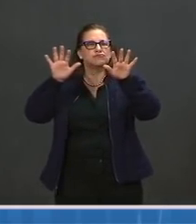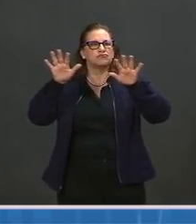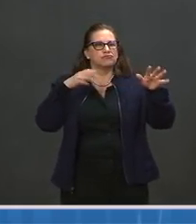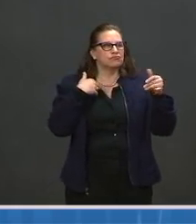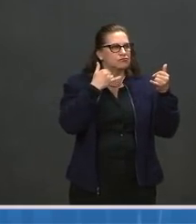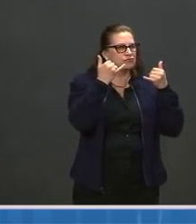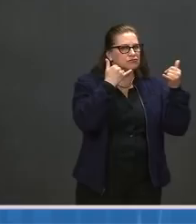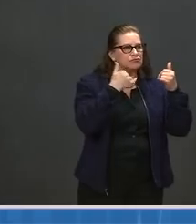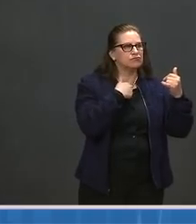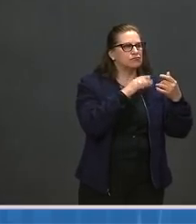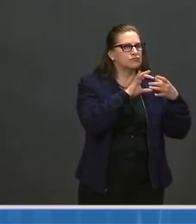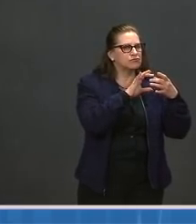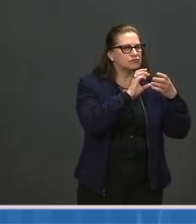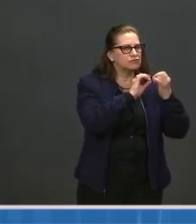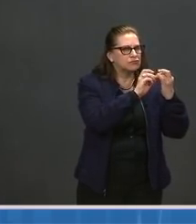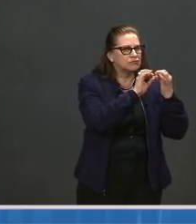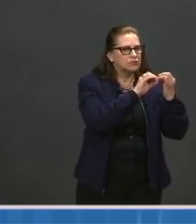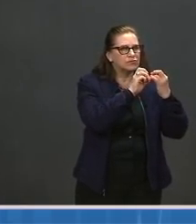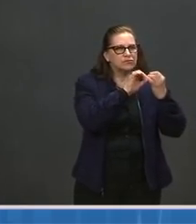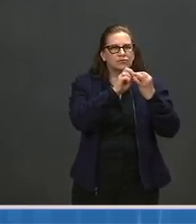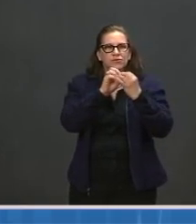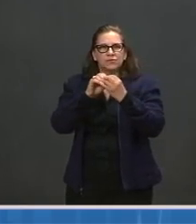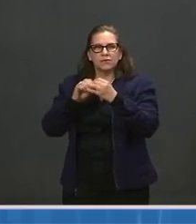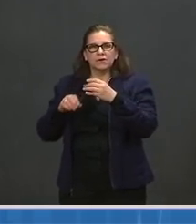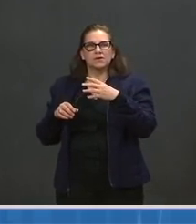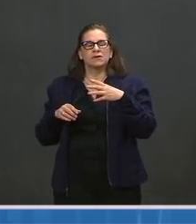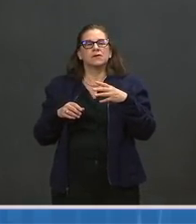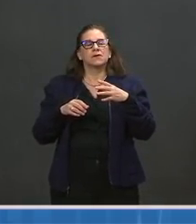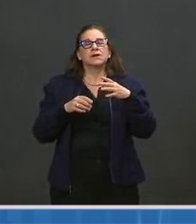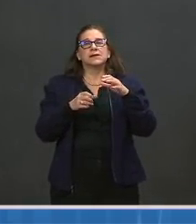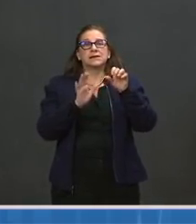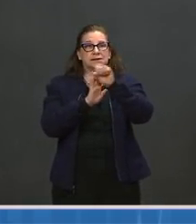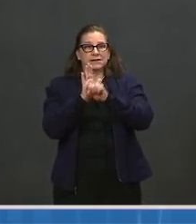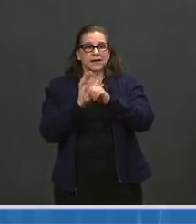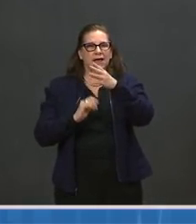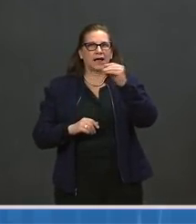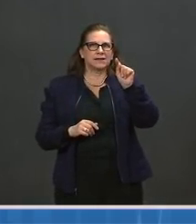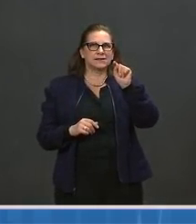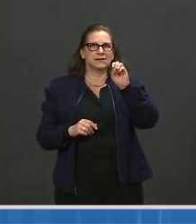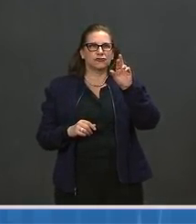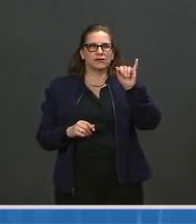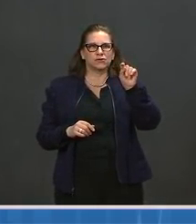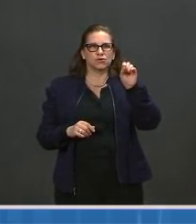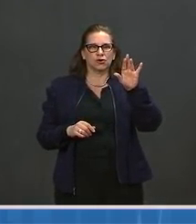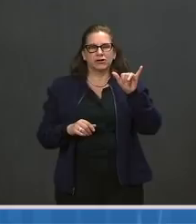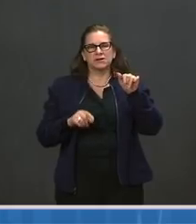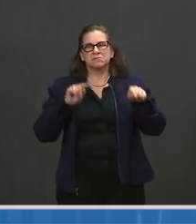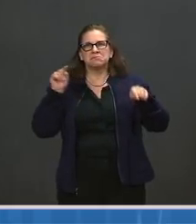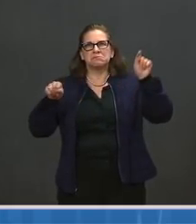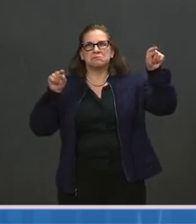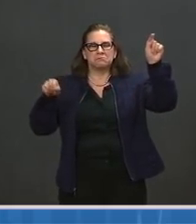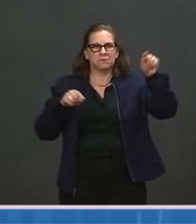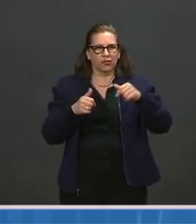territories to encourage them to look at their case data, to look at what's happening with the variants,